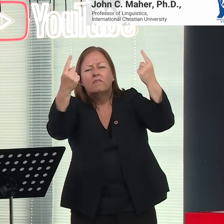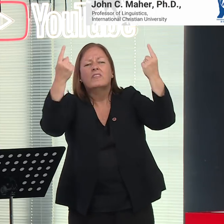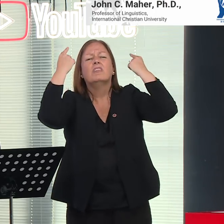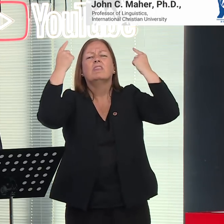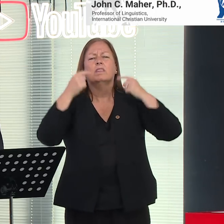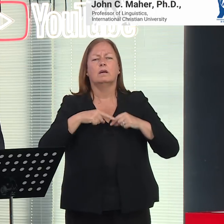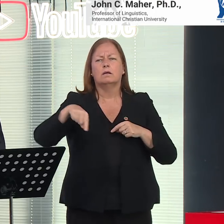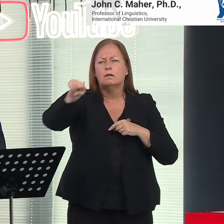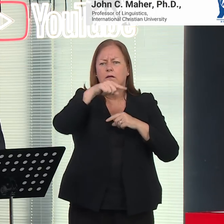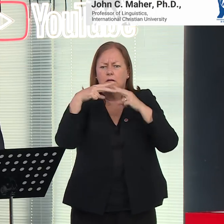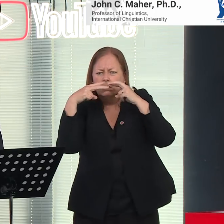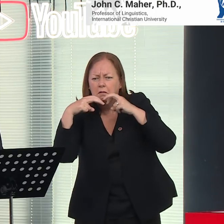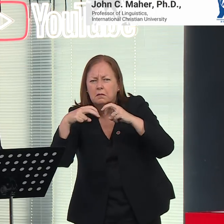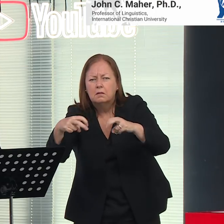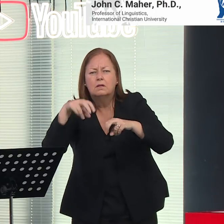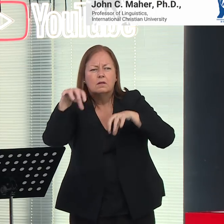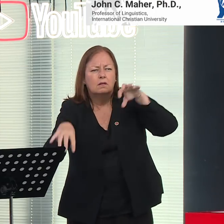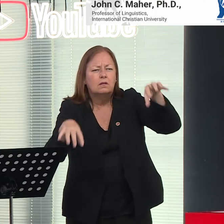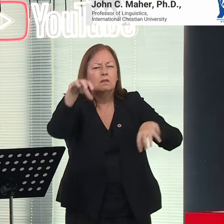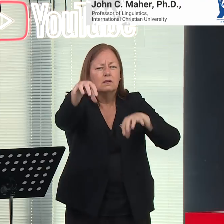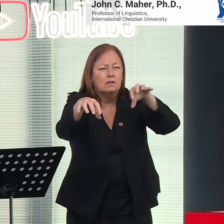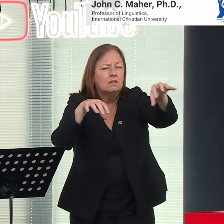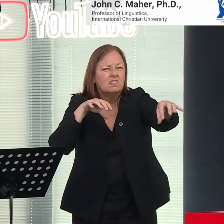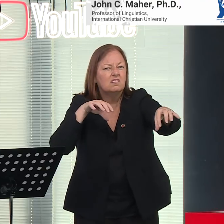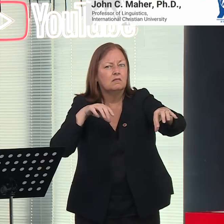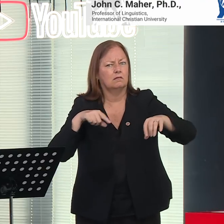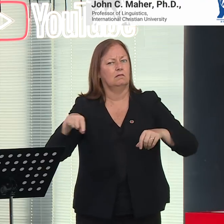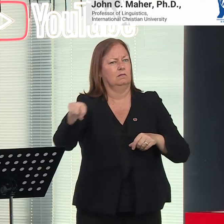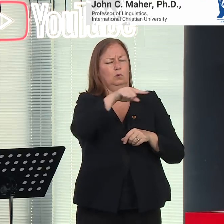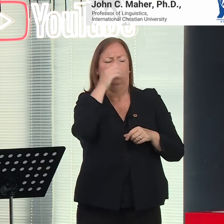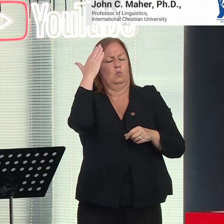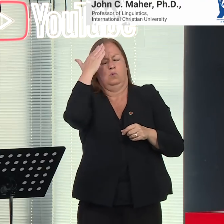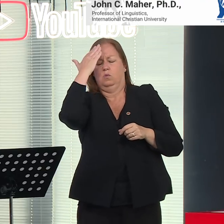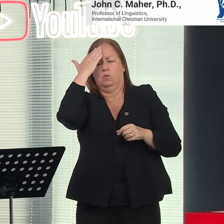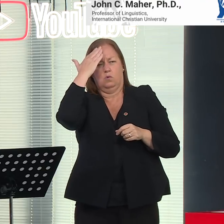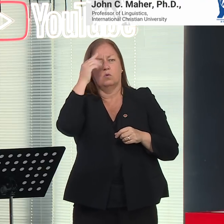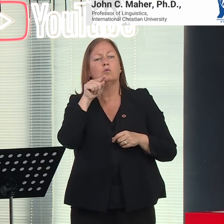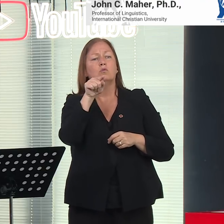that sign languages are just ordinary languages. There are many organizations, many